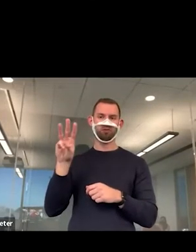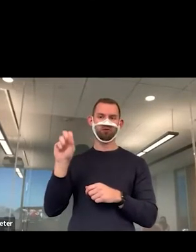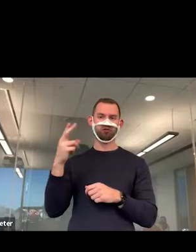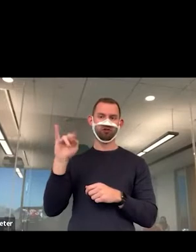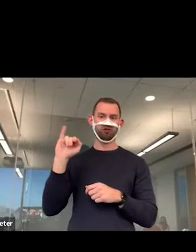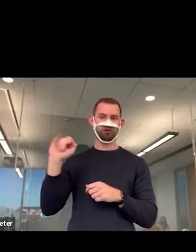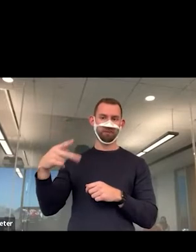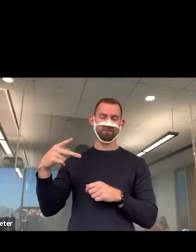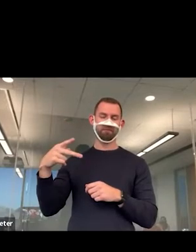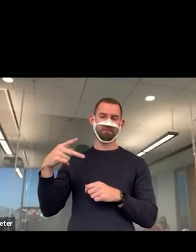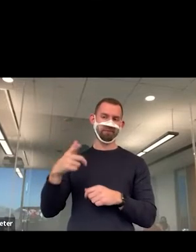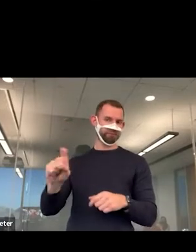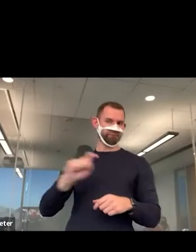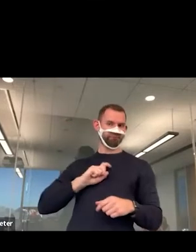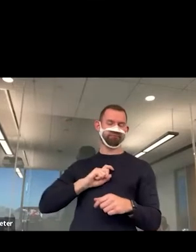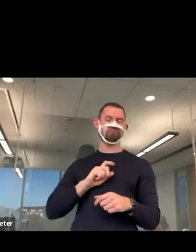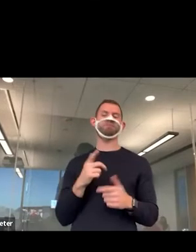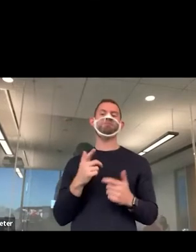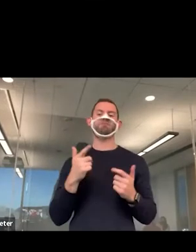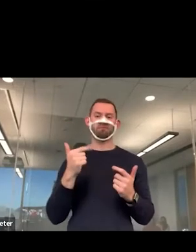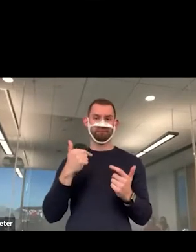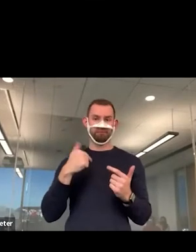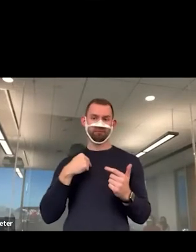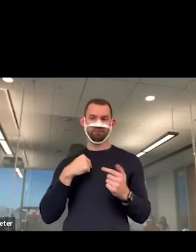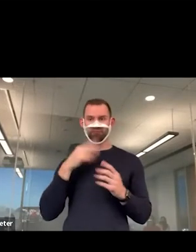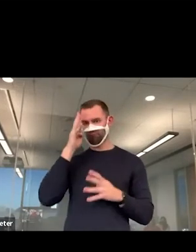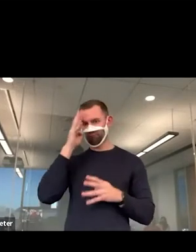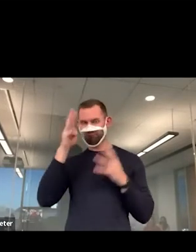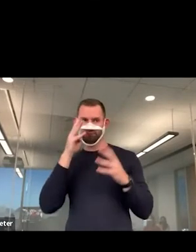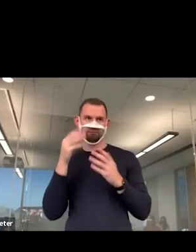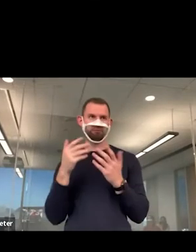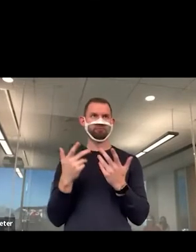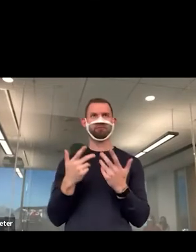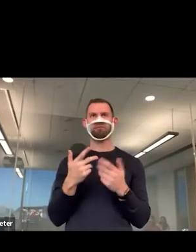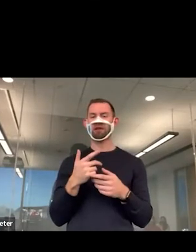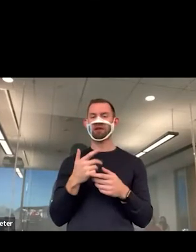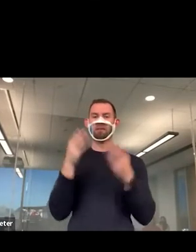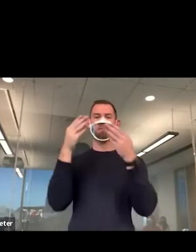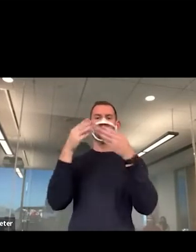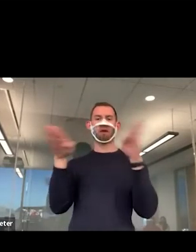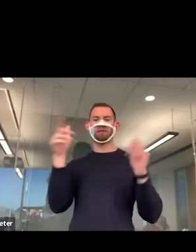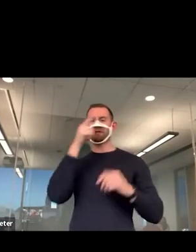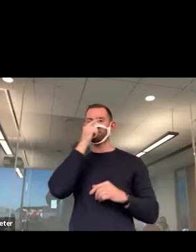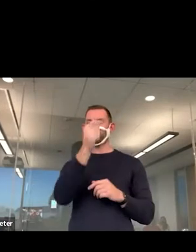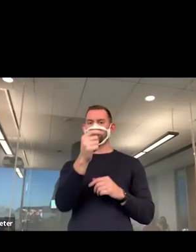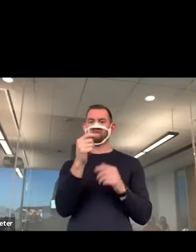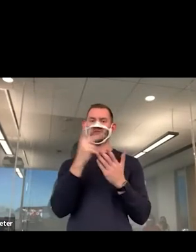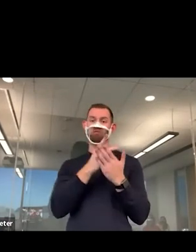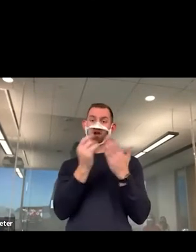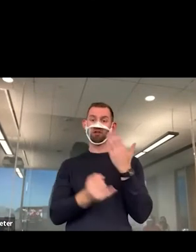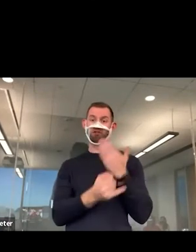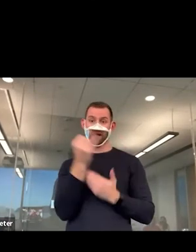public interest project find a home for it which was the disability law center here in boston